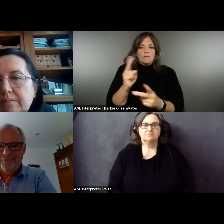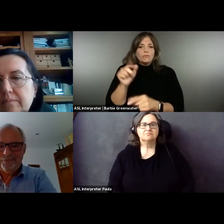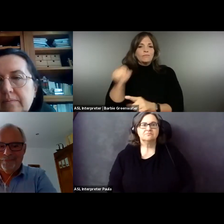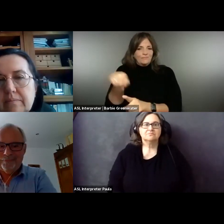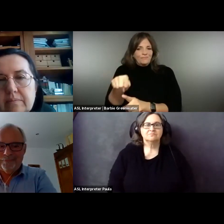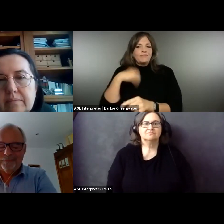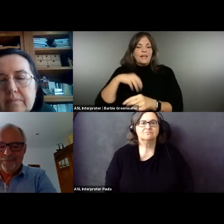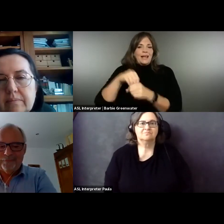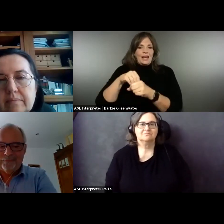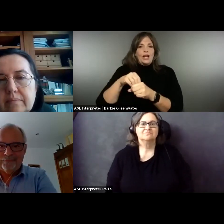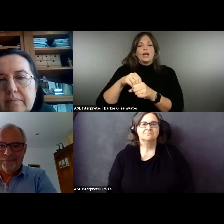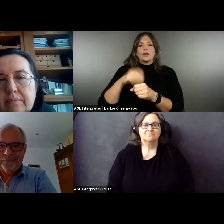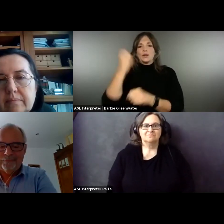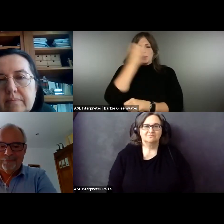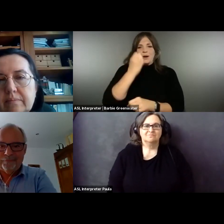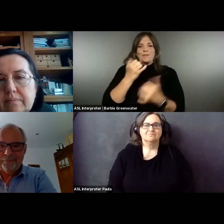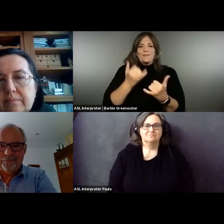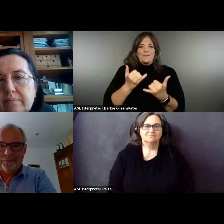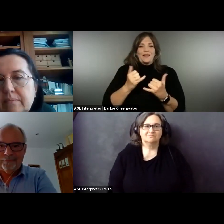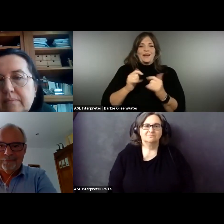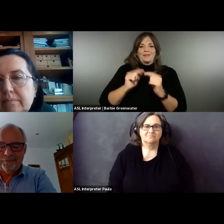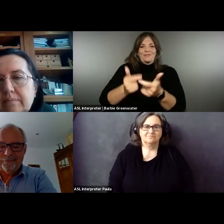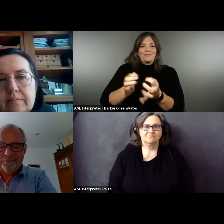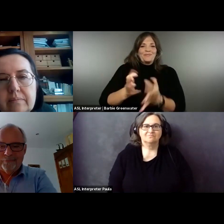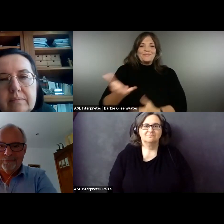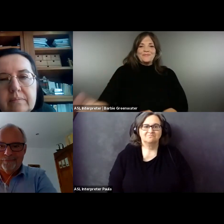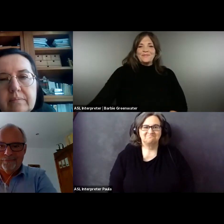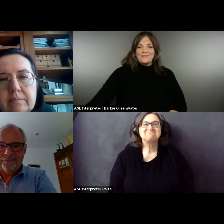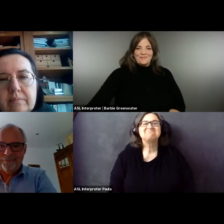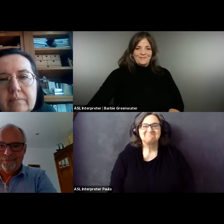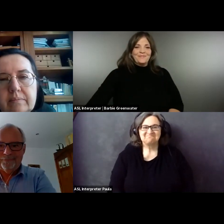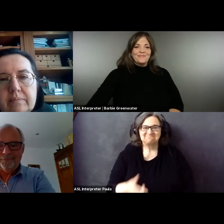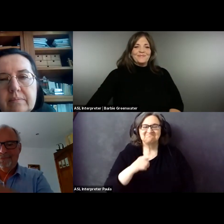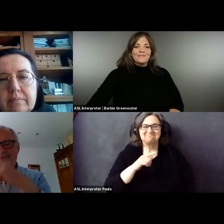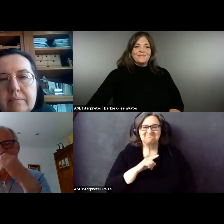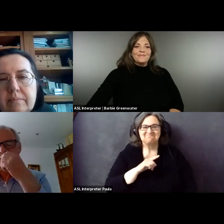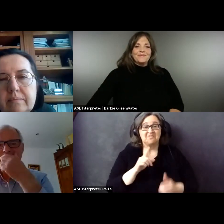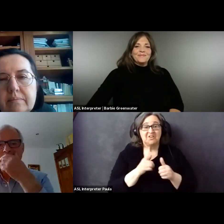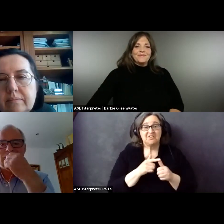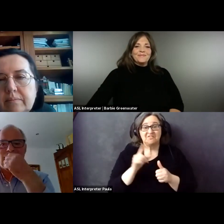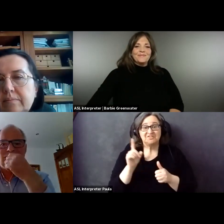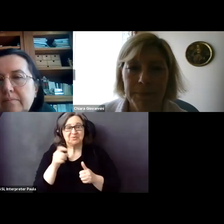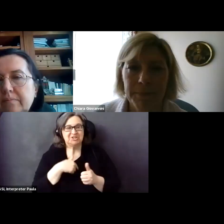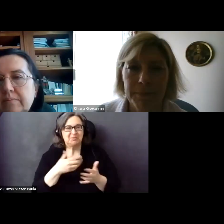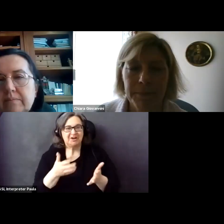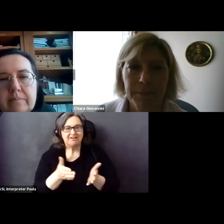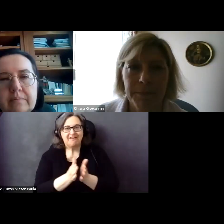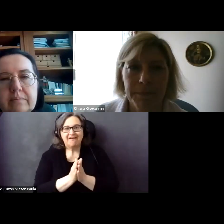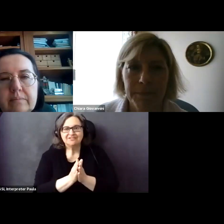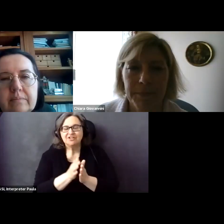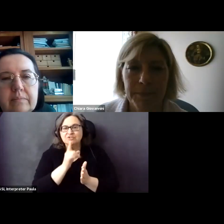So thank you all of you for being here. The first question I would like to ask, and I would like to start